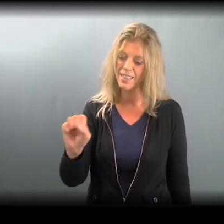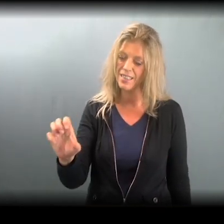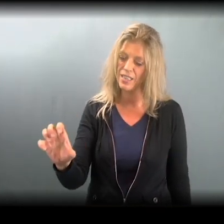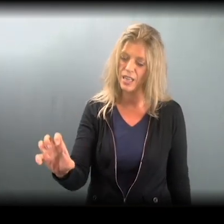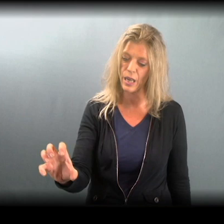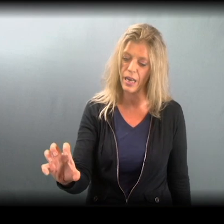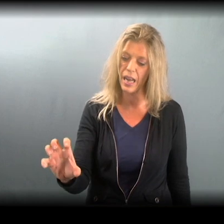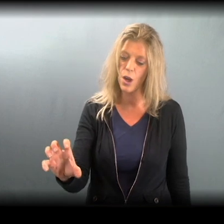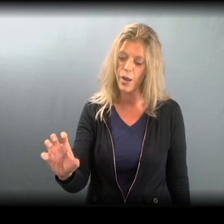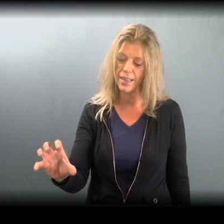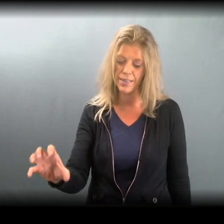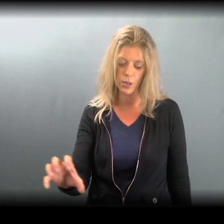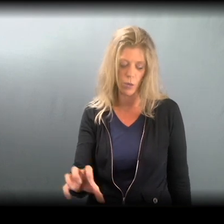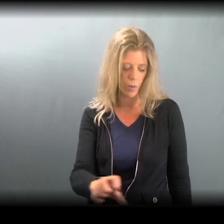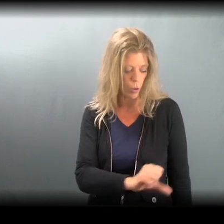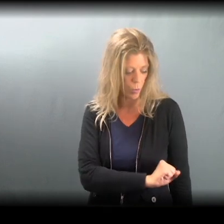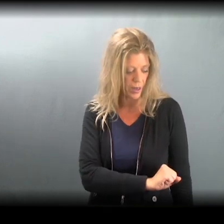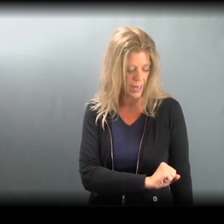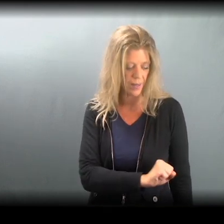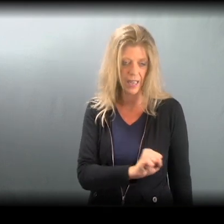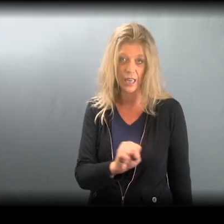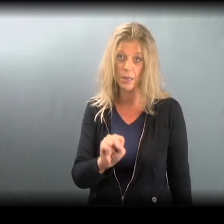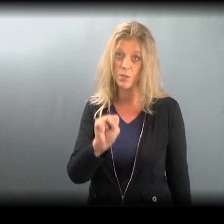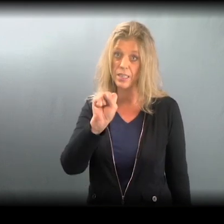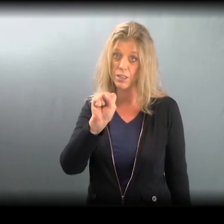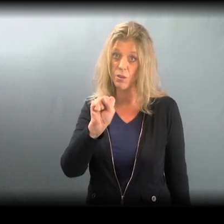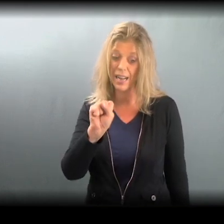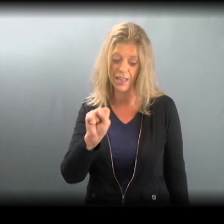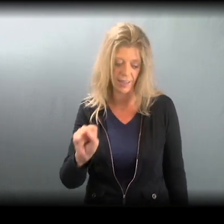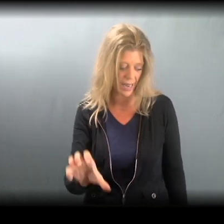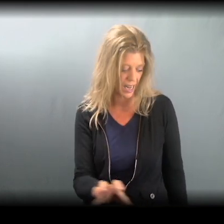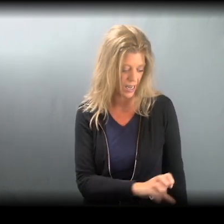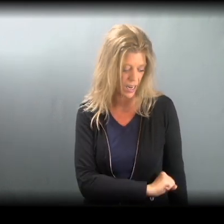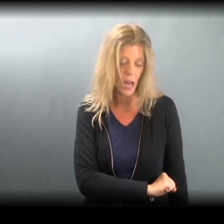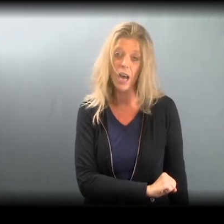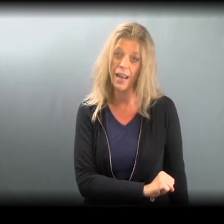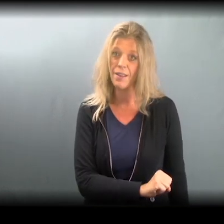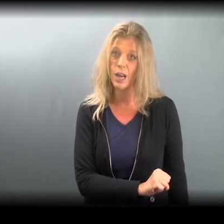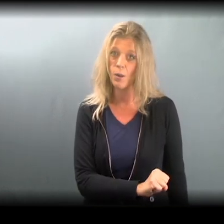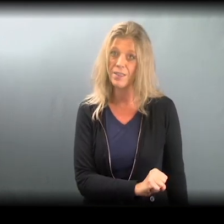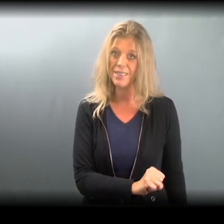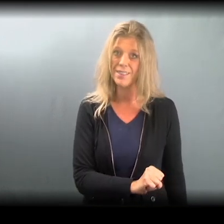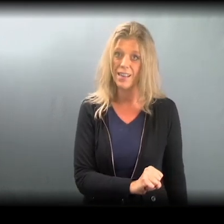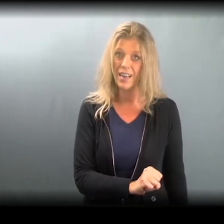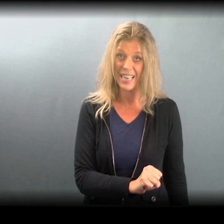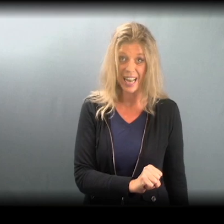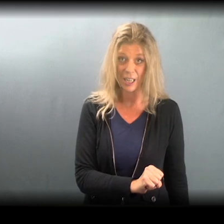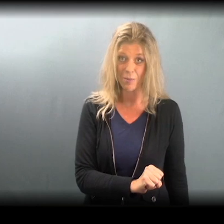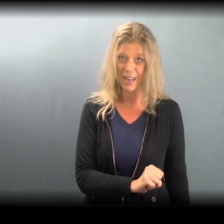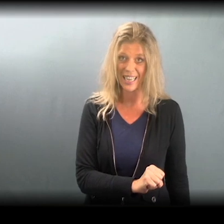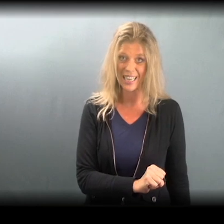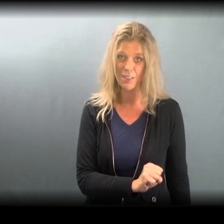So you're gonna your hand is a little bit open and then it comes into an S-hand at the opposite side at your body.